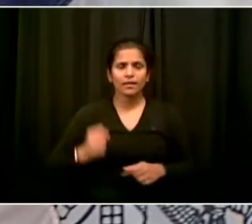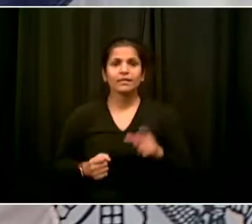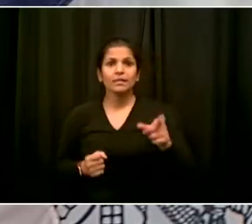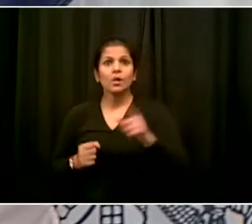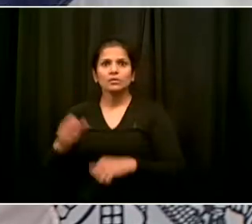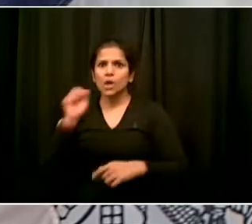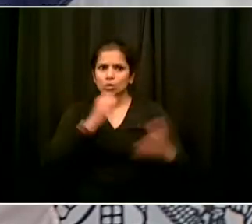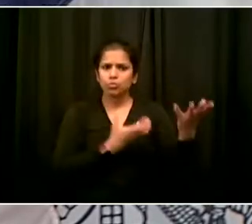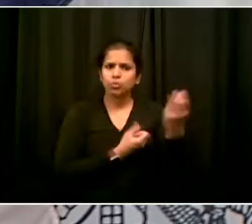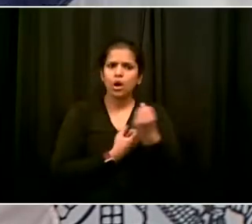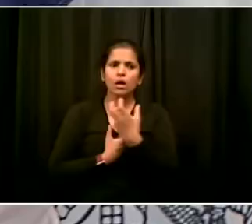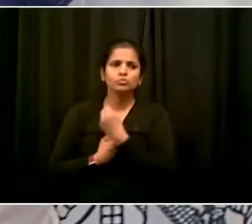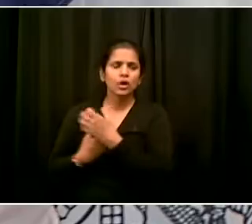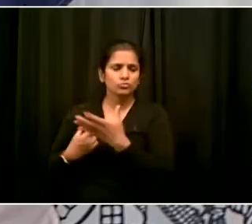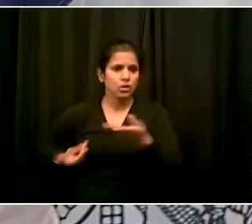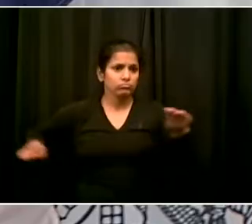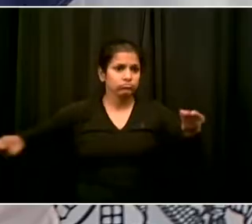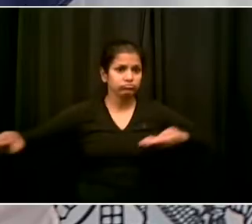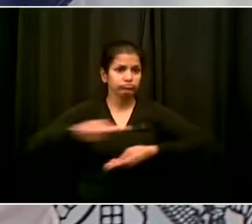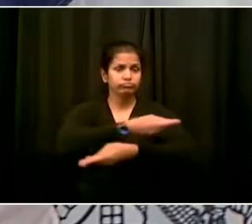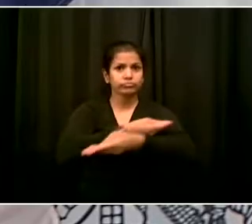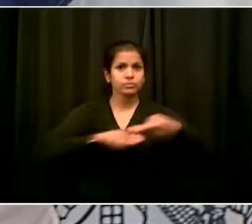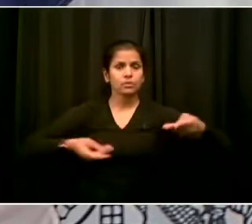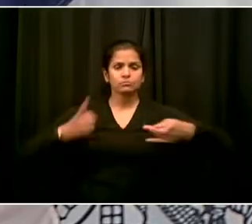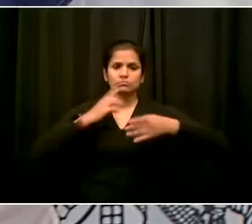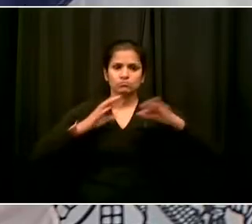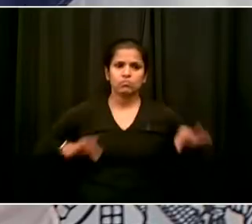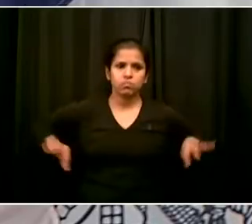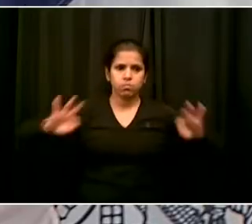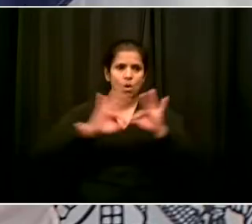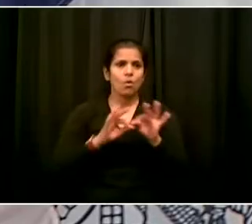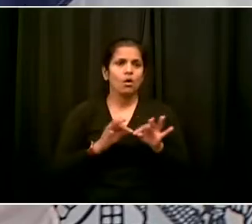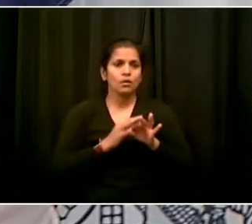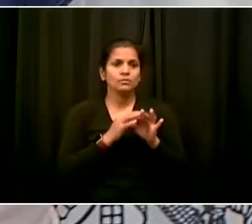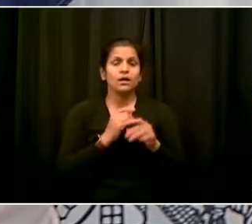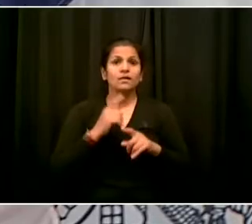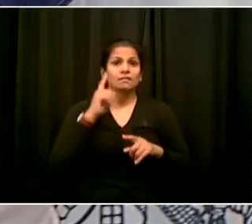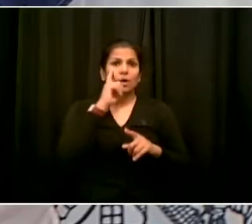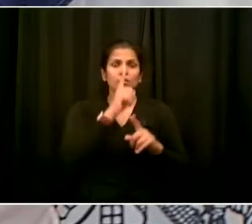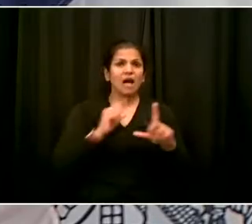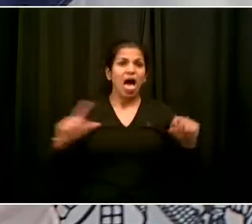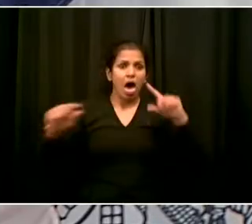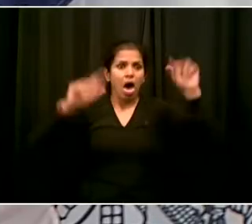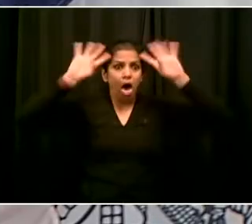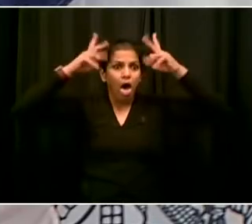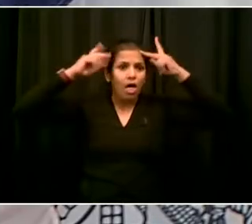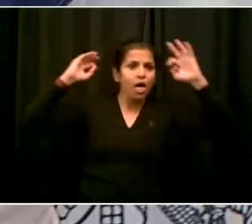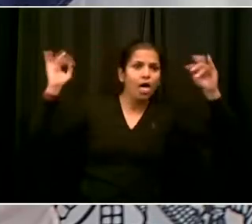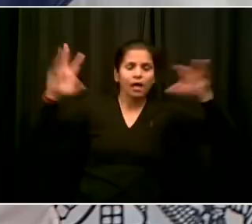AND THE LAST POINT IS SO IMPORTANT, THEHE TRUST THHAT WEE ALL GOING TO NEED TO HAVE HERE, THE INFORMATION THAT PEOPLE NEED